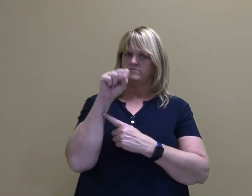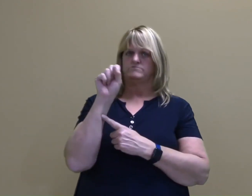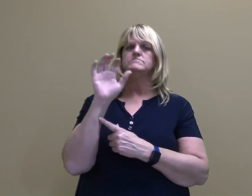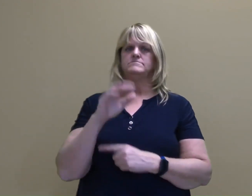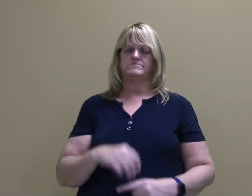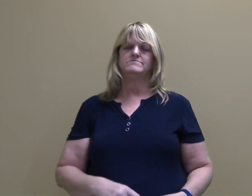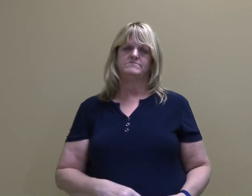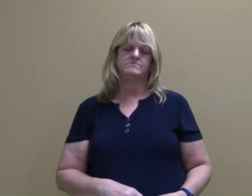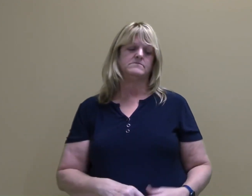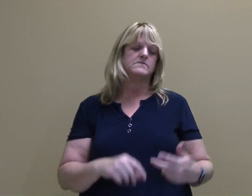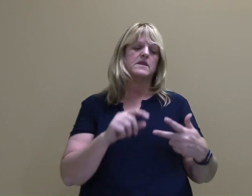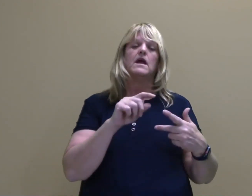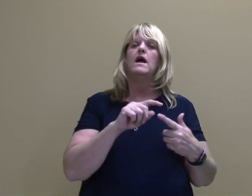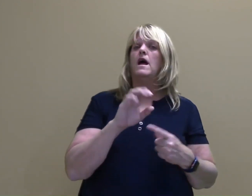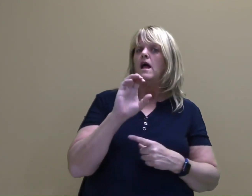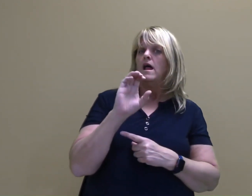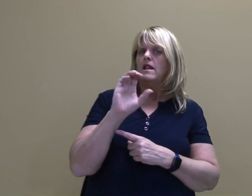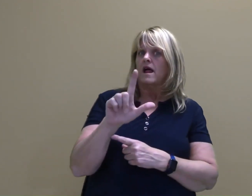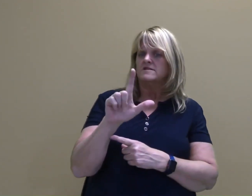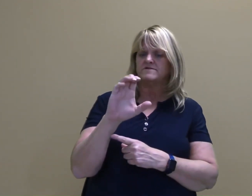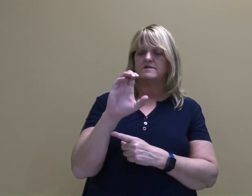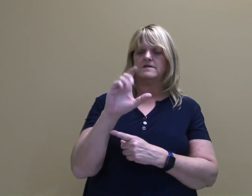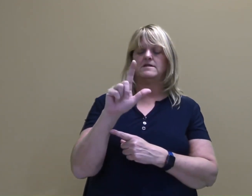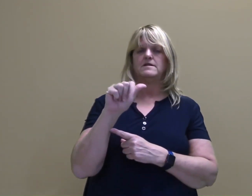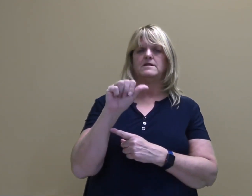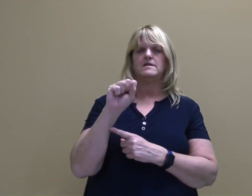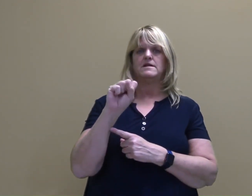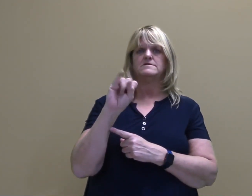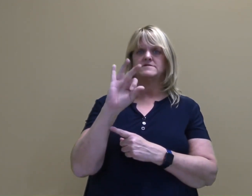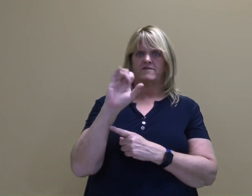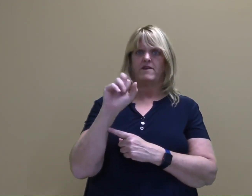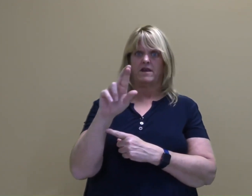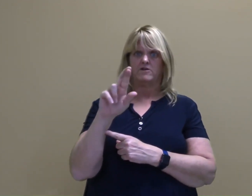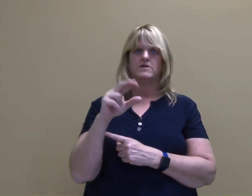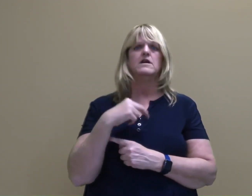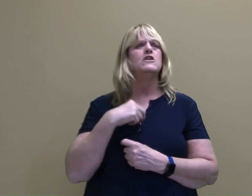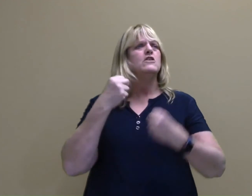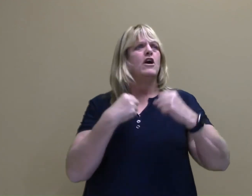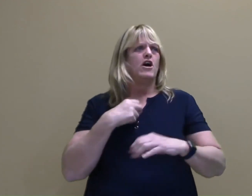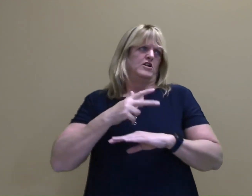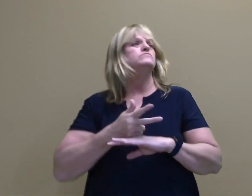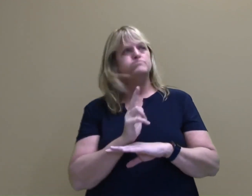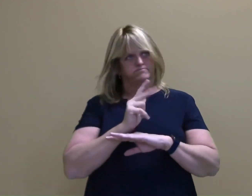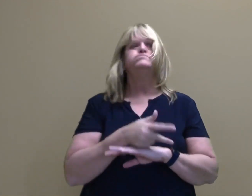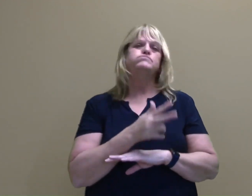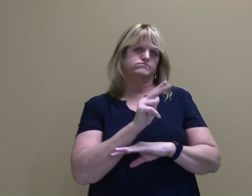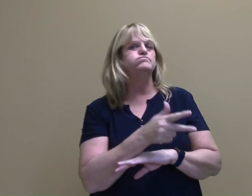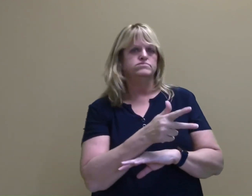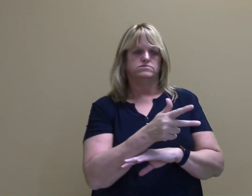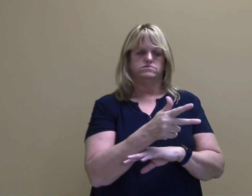Similarly, head movements are critical with the use of classifiers. For example, the depiction of a bumpy car ride.